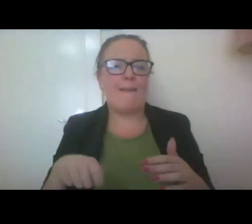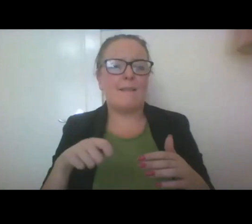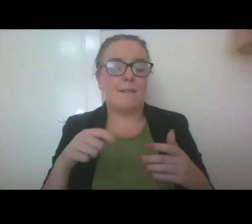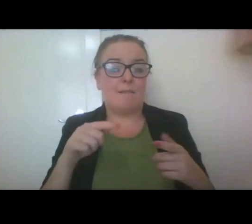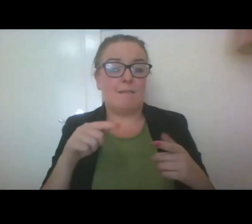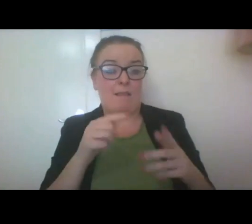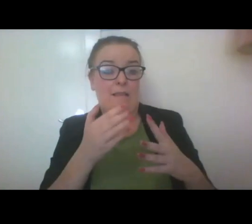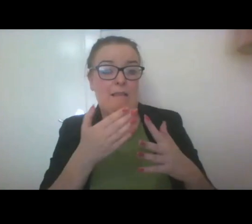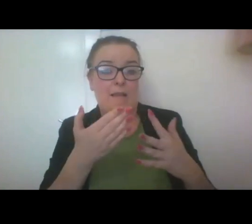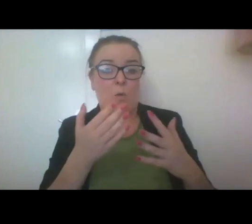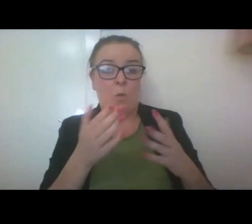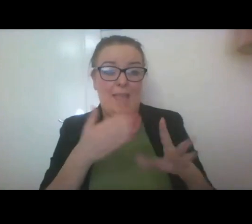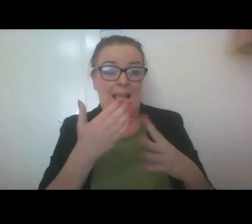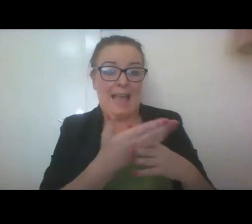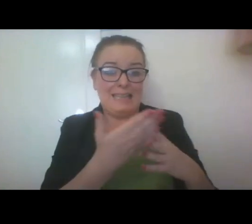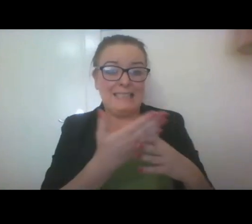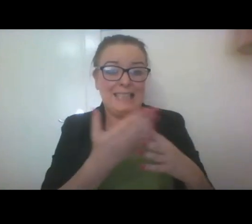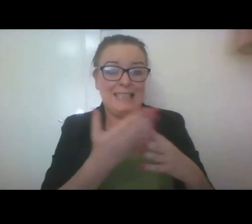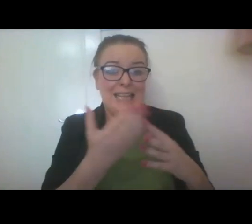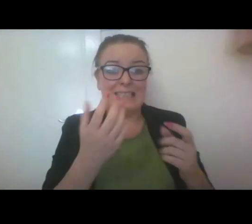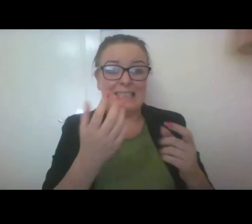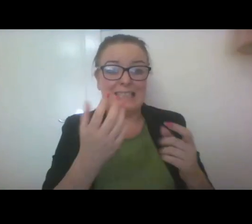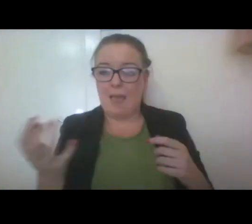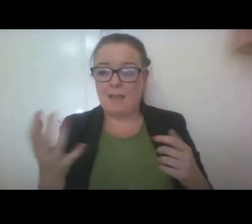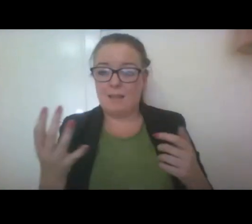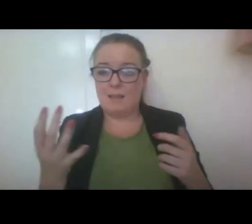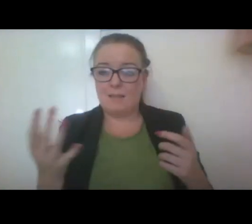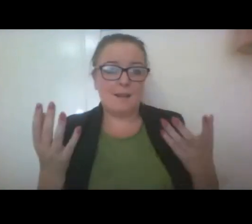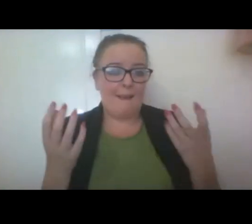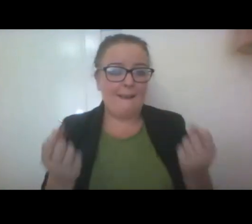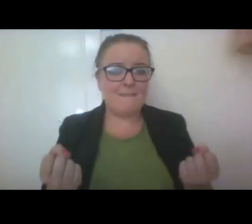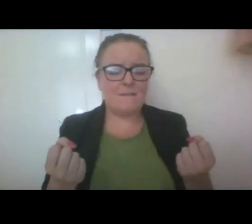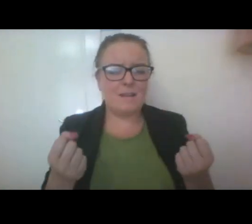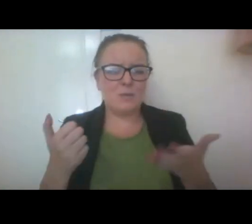But does it matter, if it's supporting performance or audience